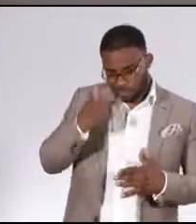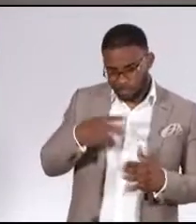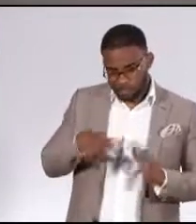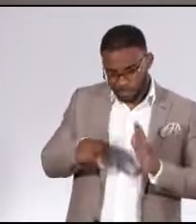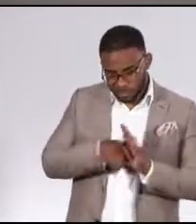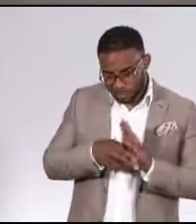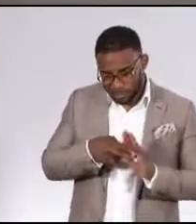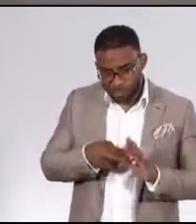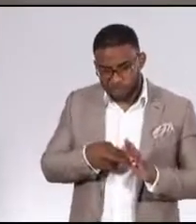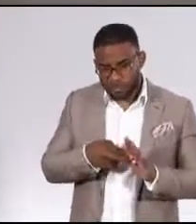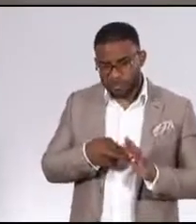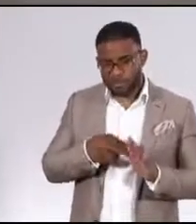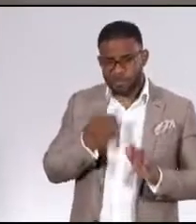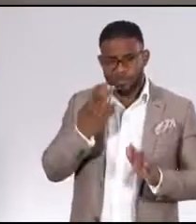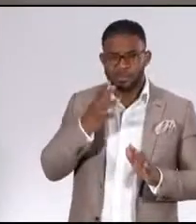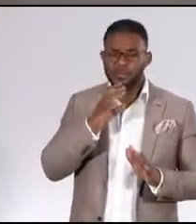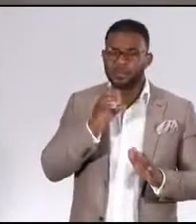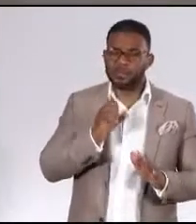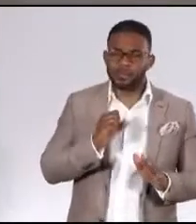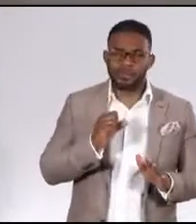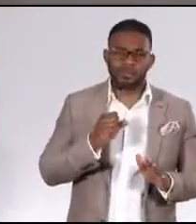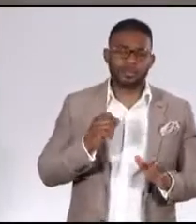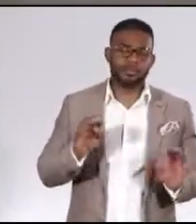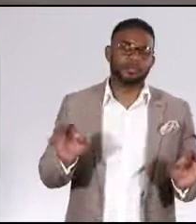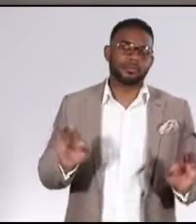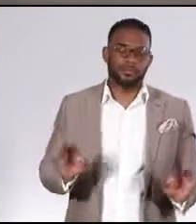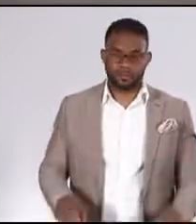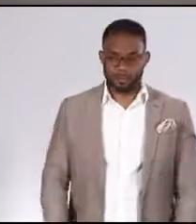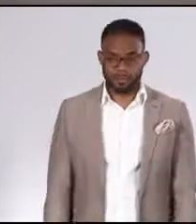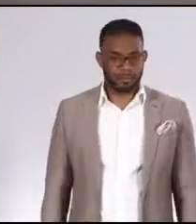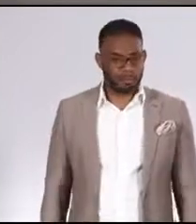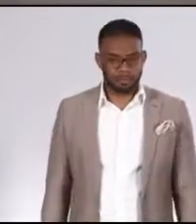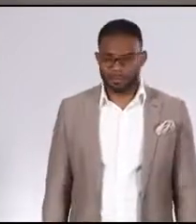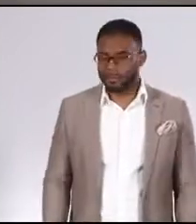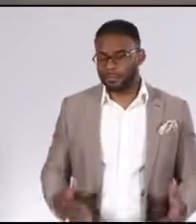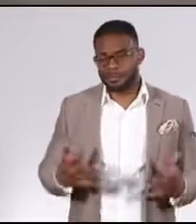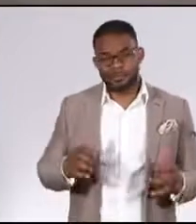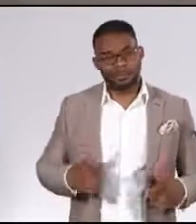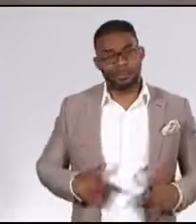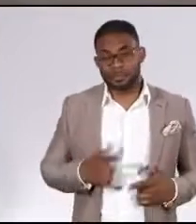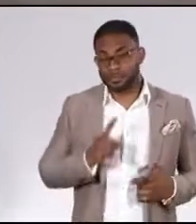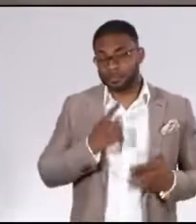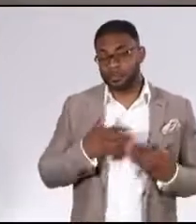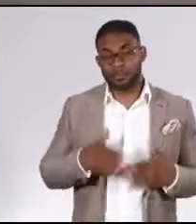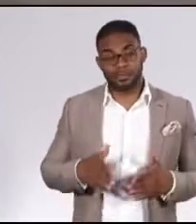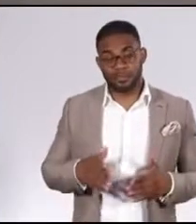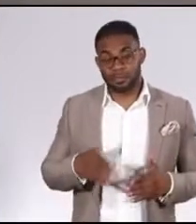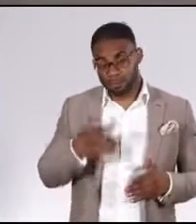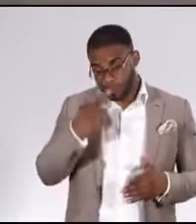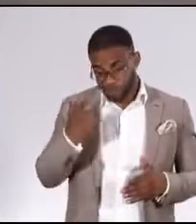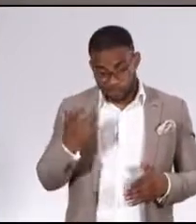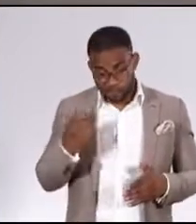i'm seeming old and useless. I don't want my life to be lost. because I can't hear.